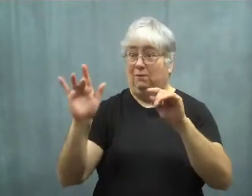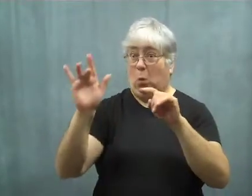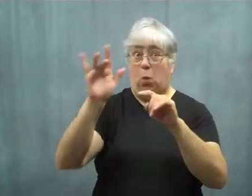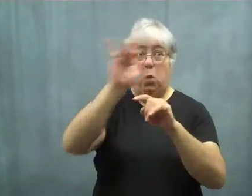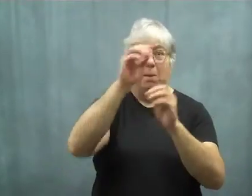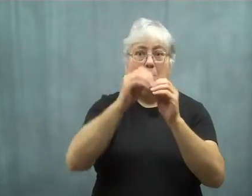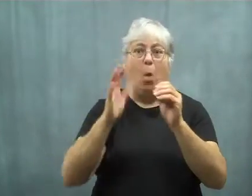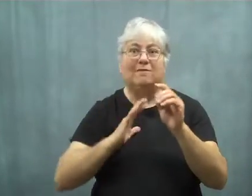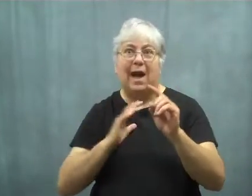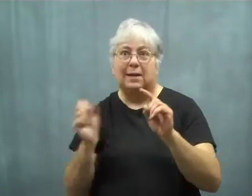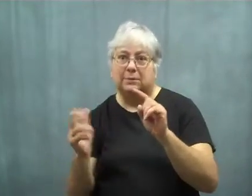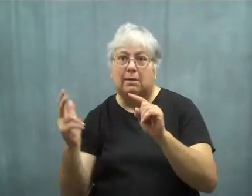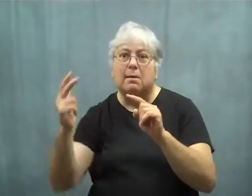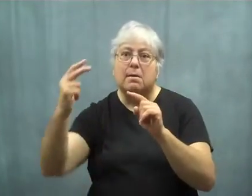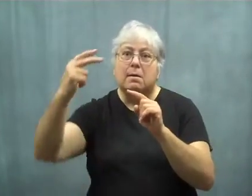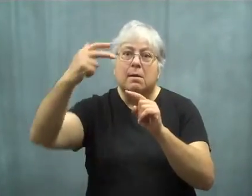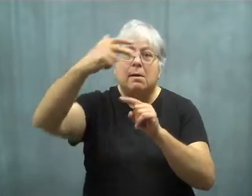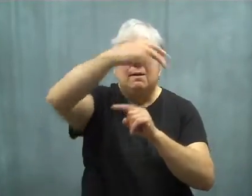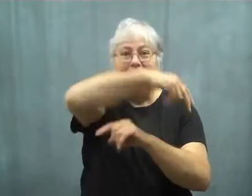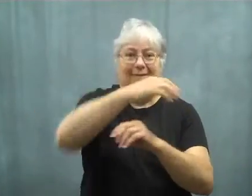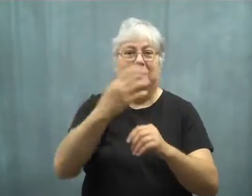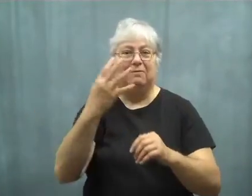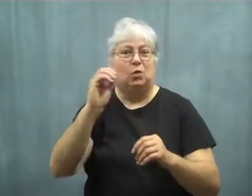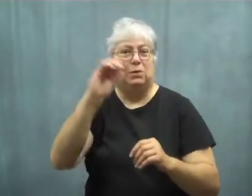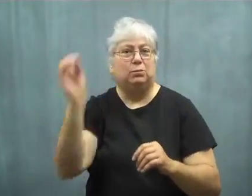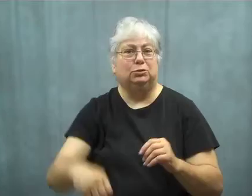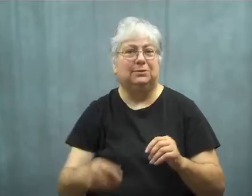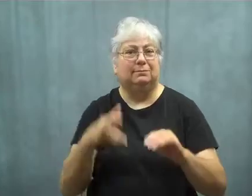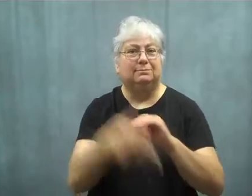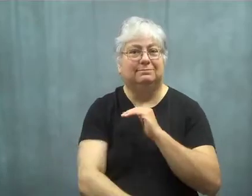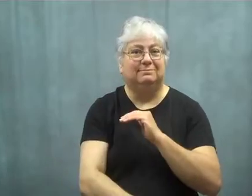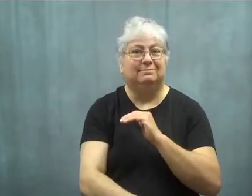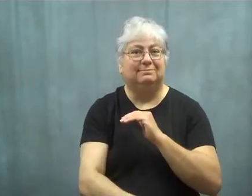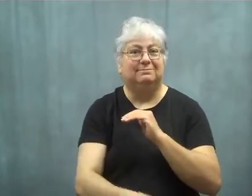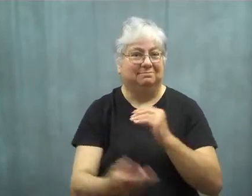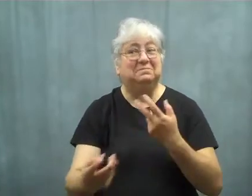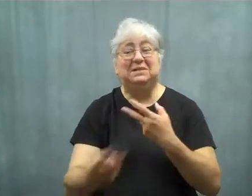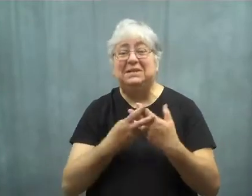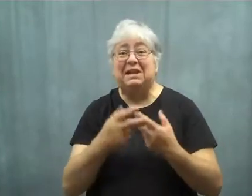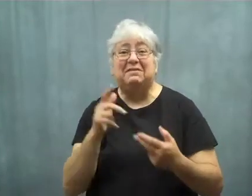If there is a northern passage opened up, it would be 40% shorter.